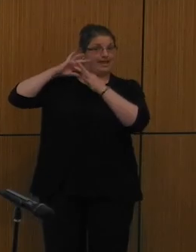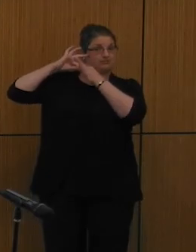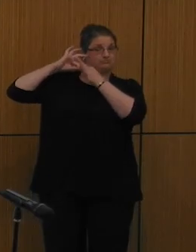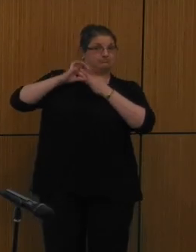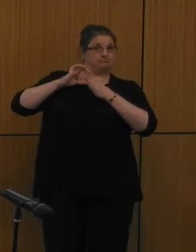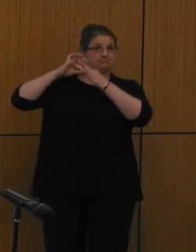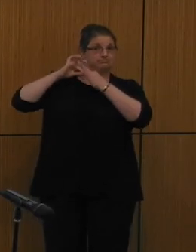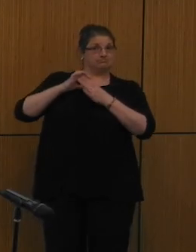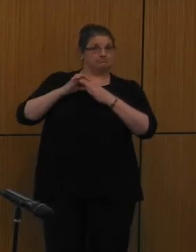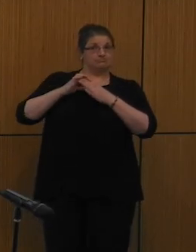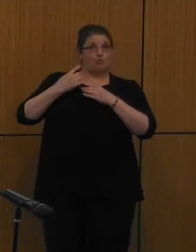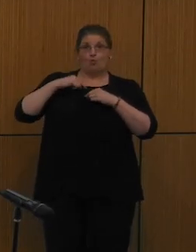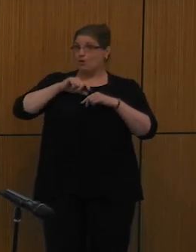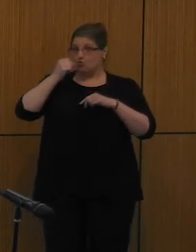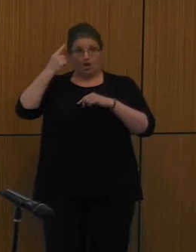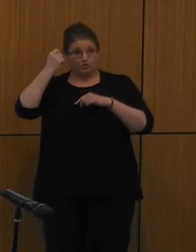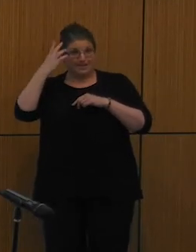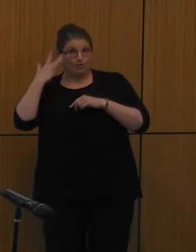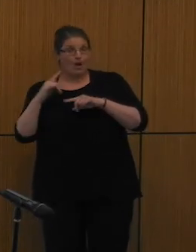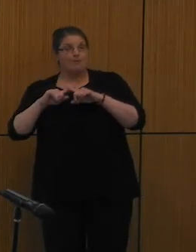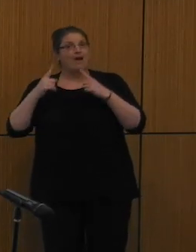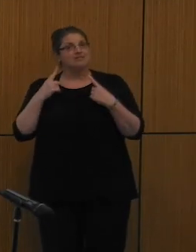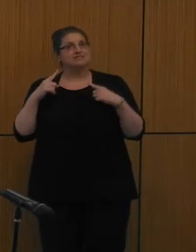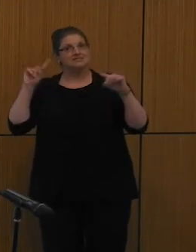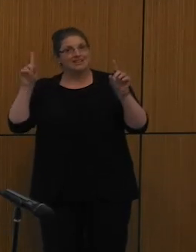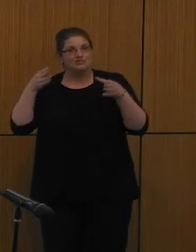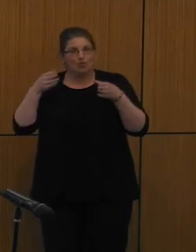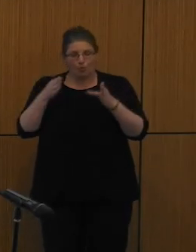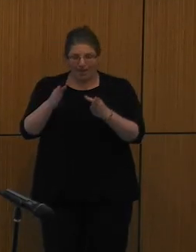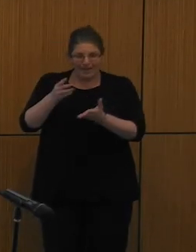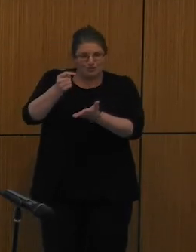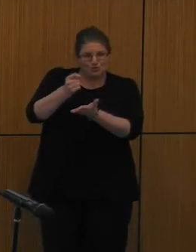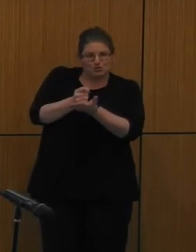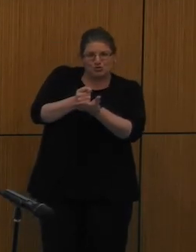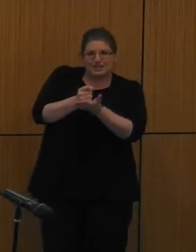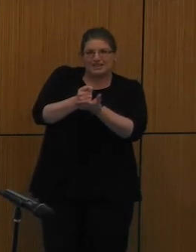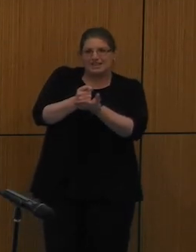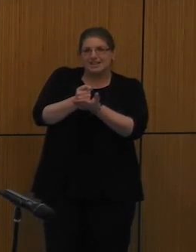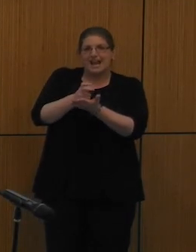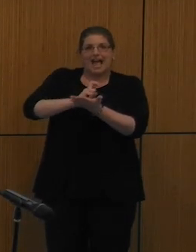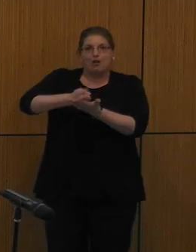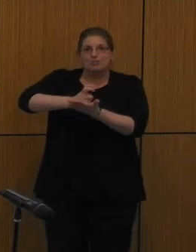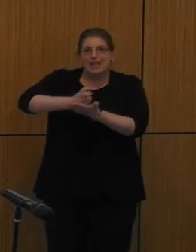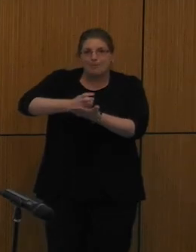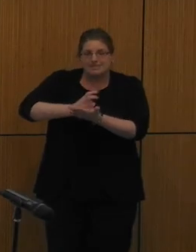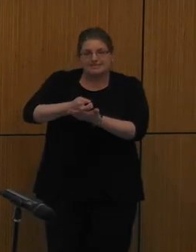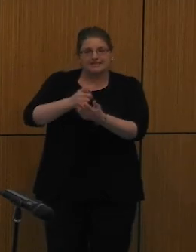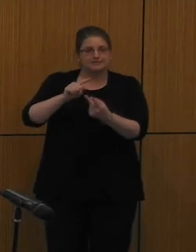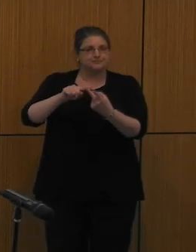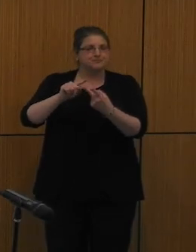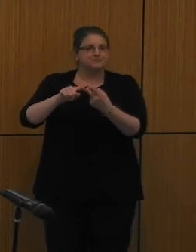understand, has been a successful form of treatment for things like epilepsy, treatment resistant depression.